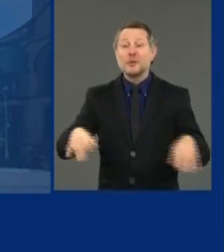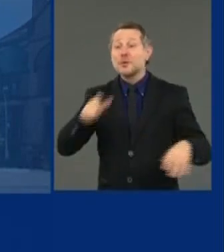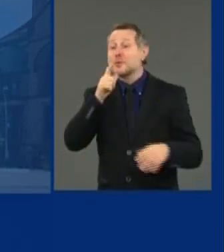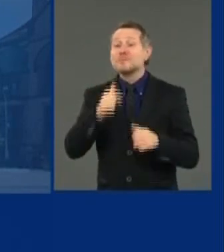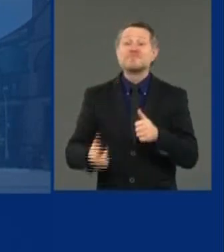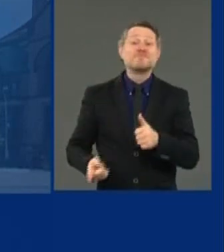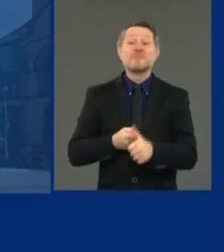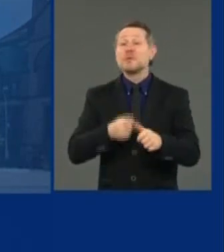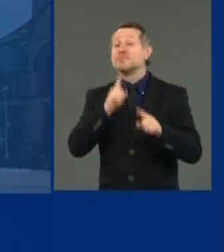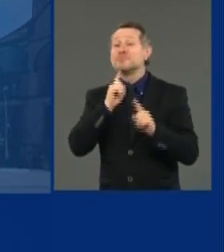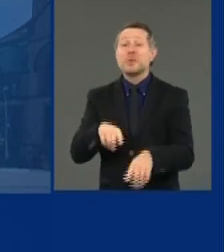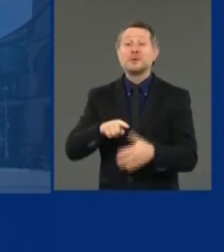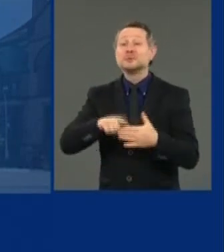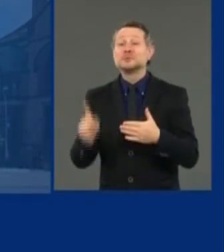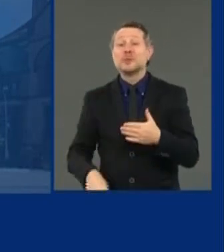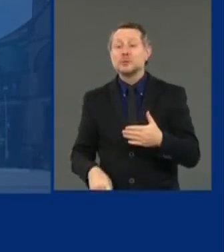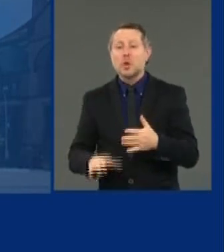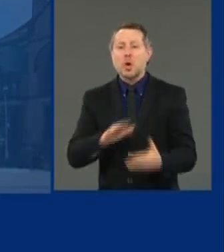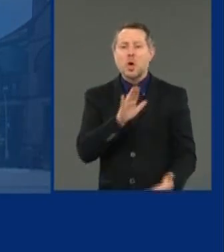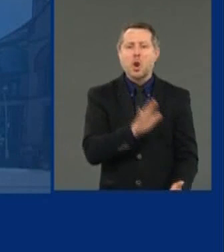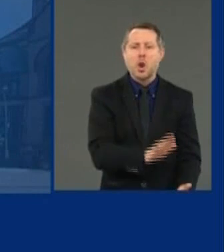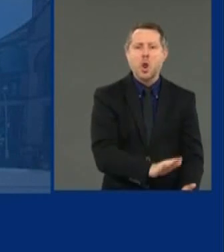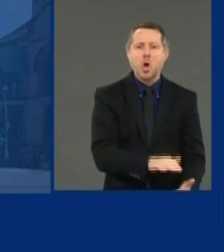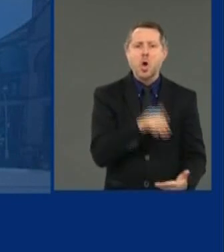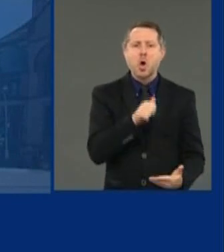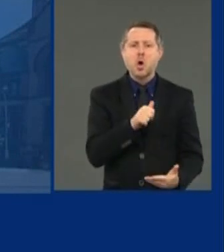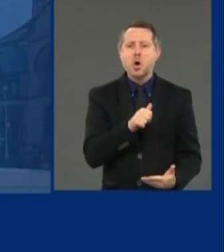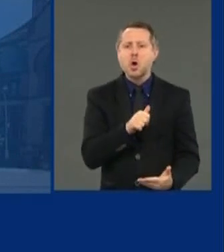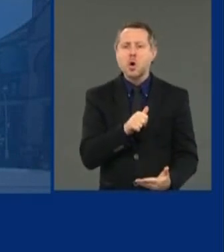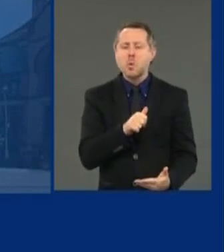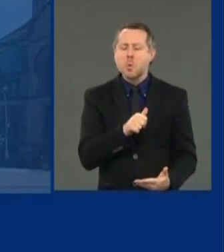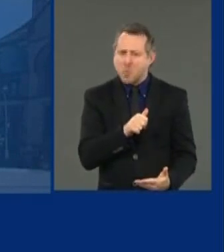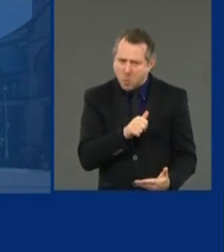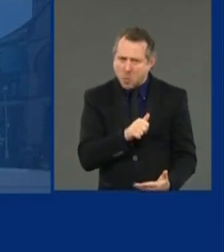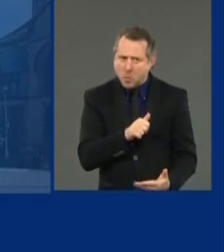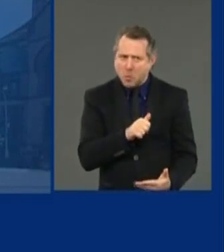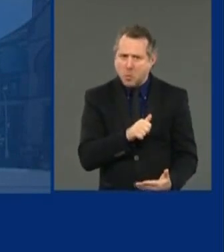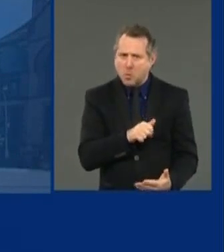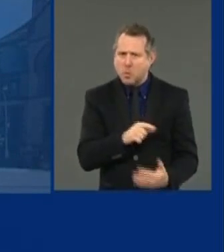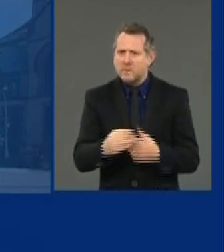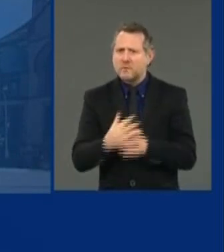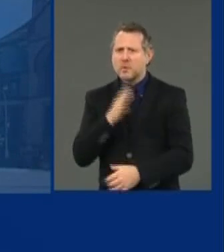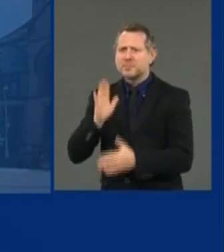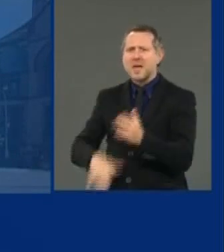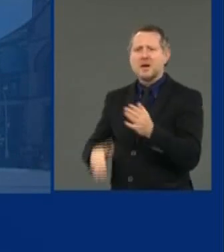THE FIRST RESPONDERS, THE FRONT LINE WORKERS, WIND UP HAVING THE